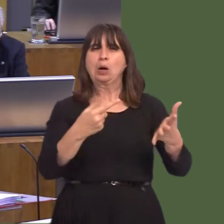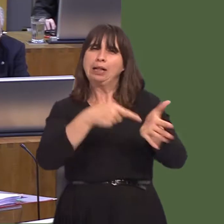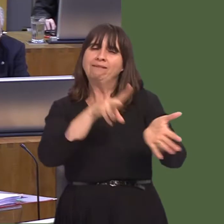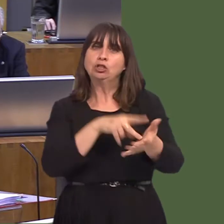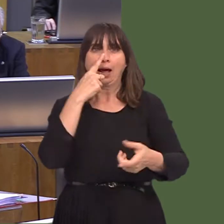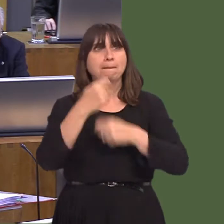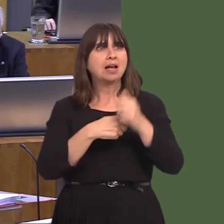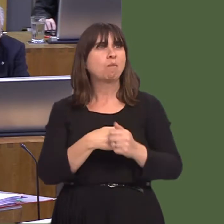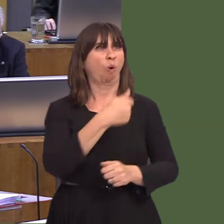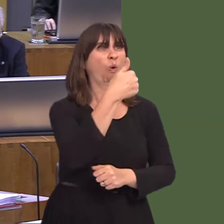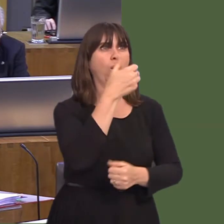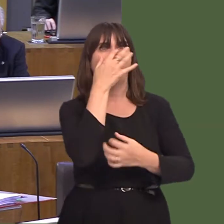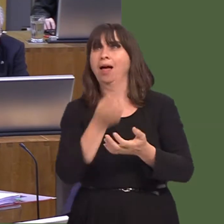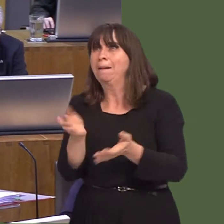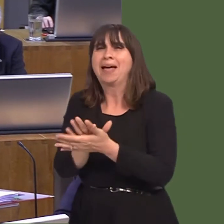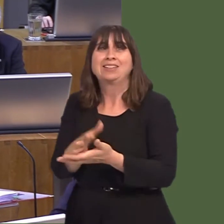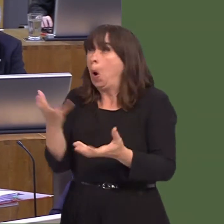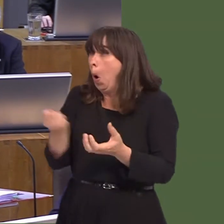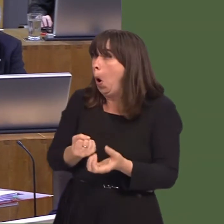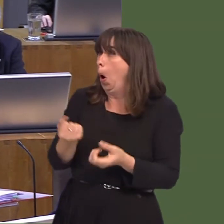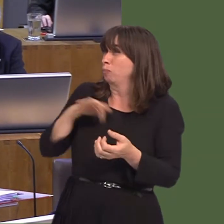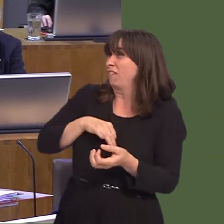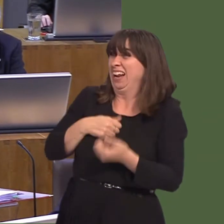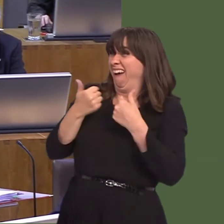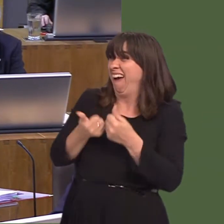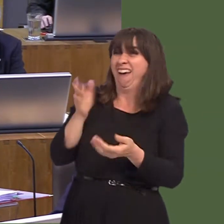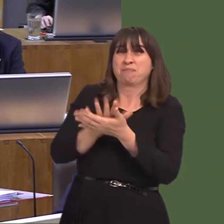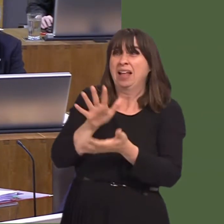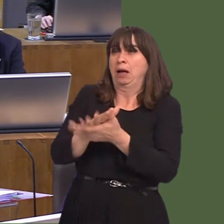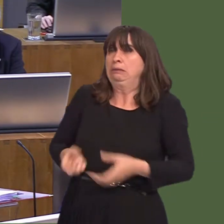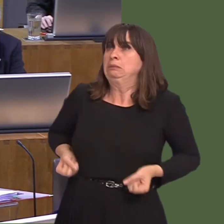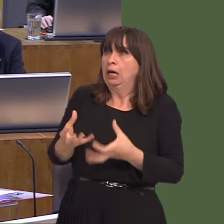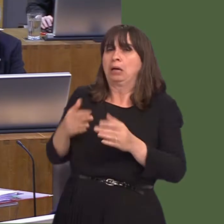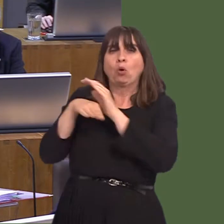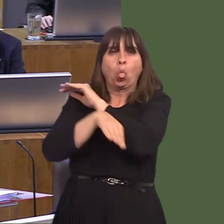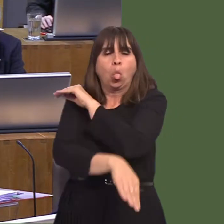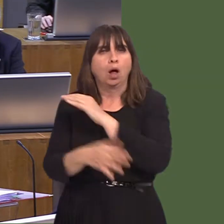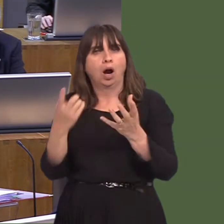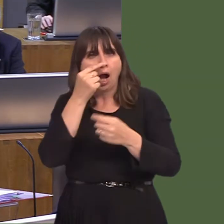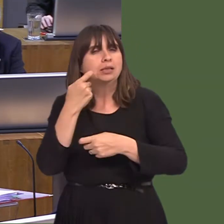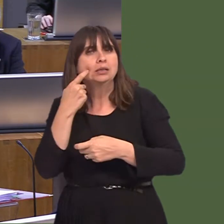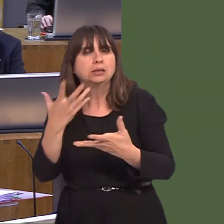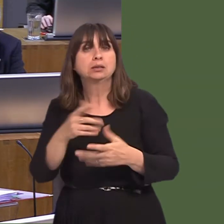So, if we look at gambling, we have to look at what happens in terms of internet regulation, what happens in terms of broadcasting.